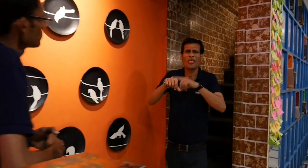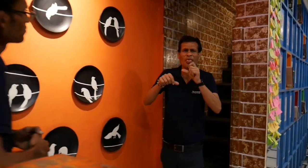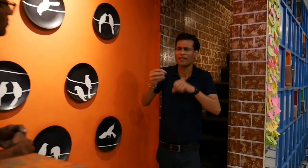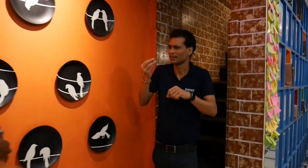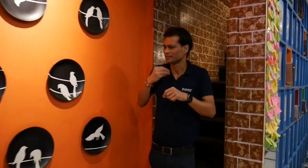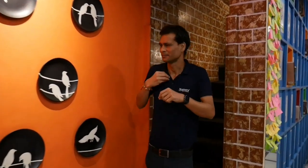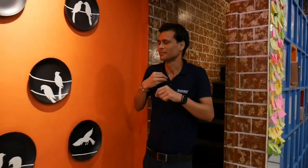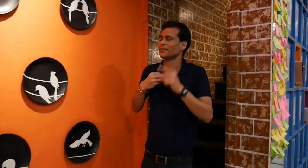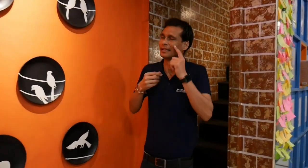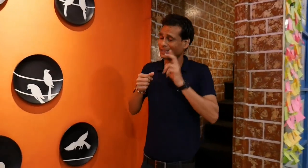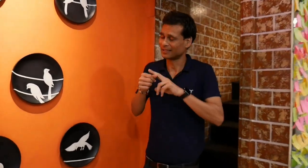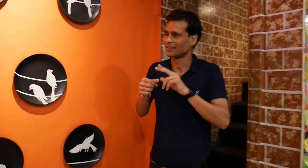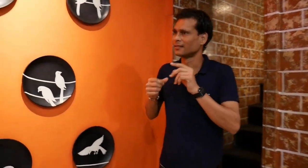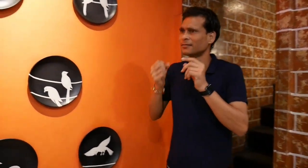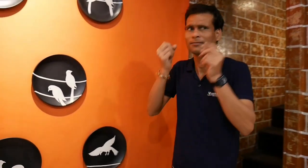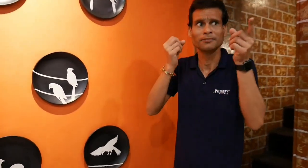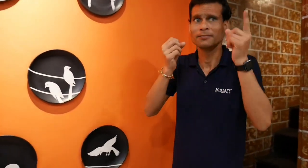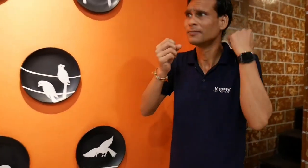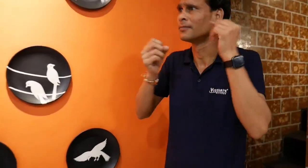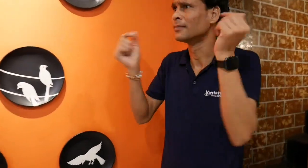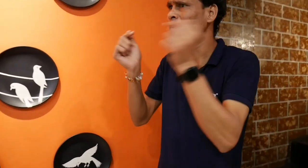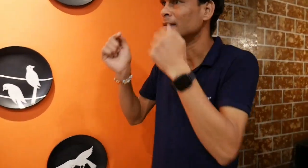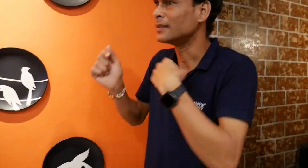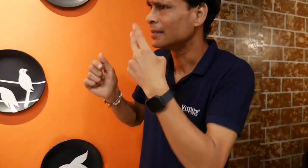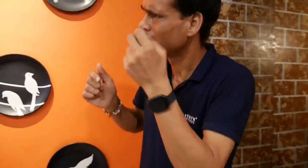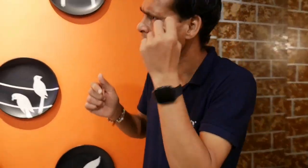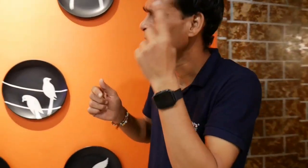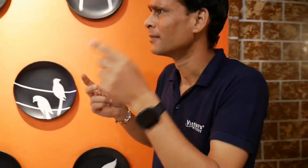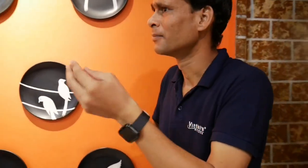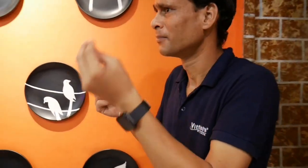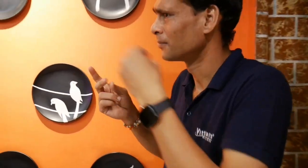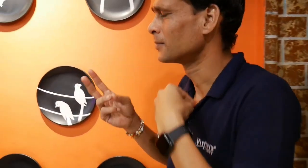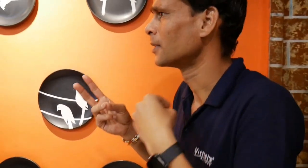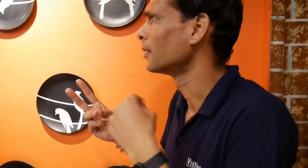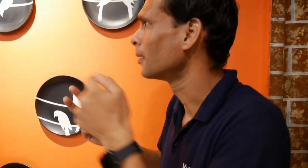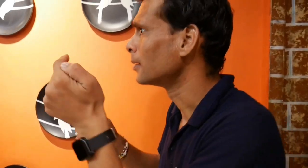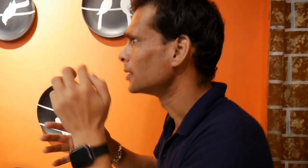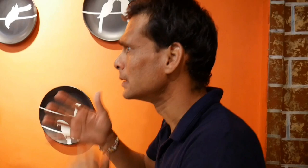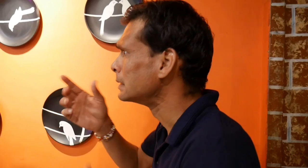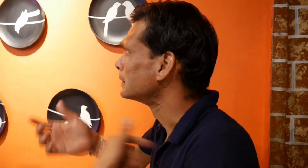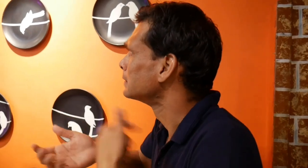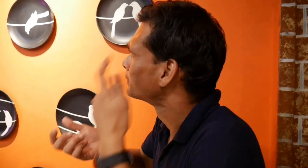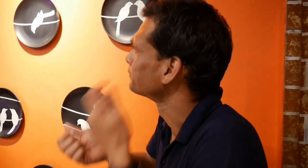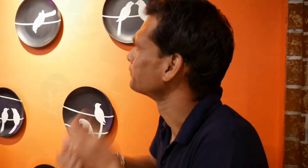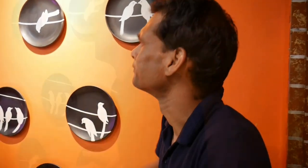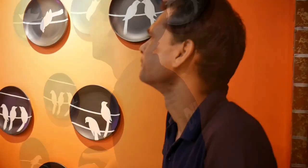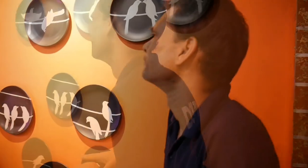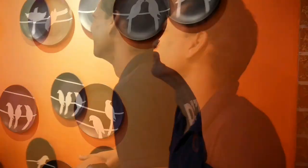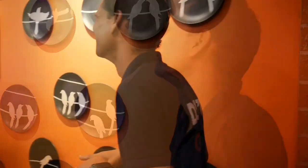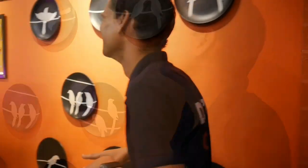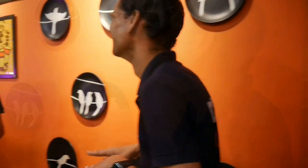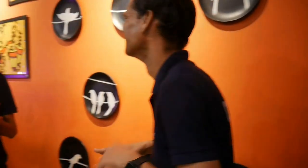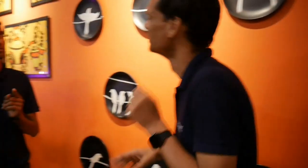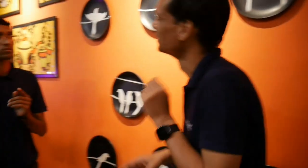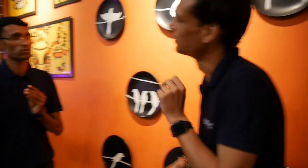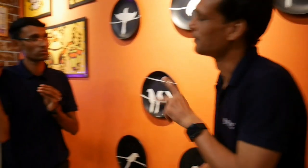You don't need words, to understand each other, love each other I learnt here